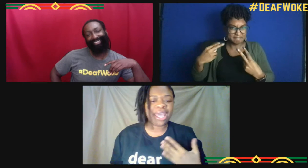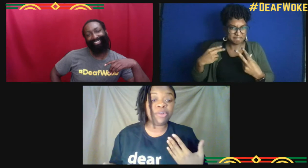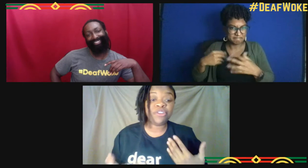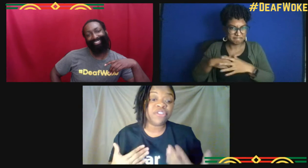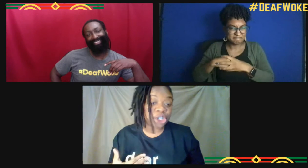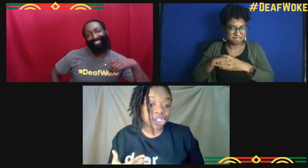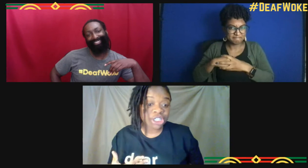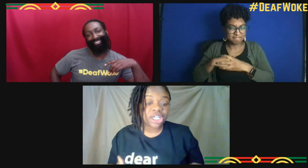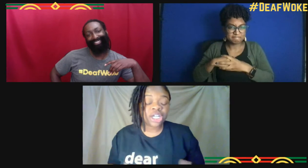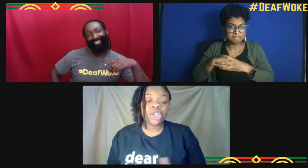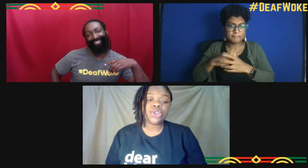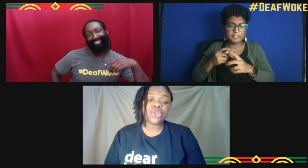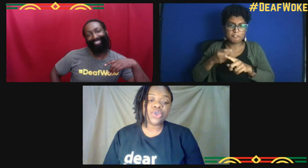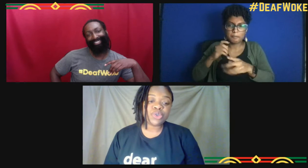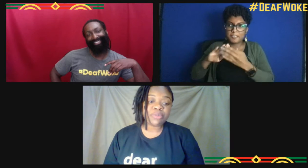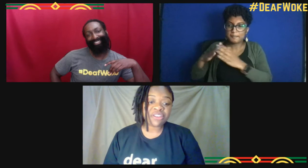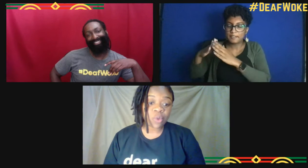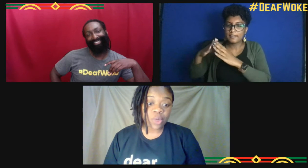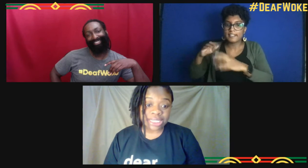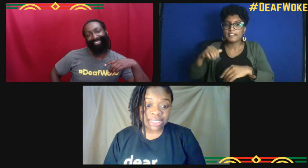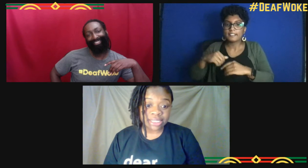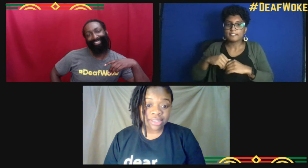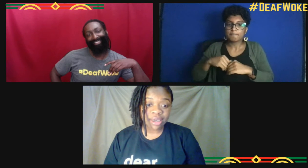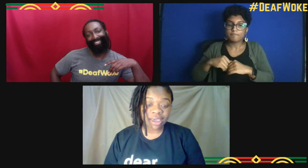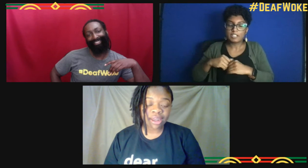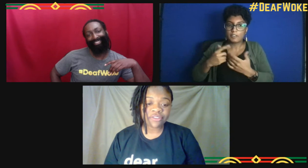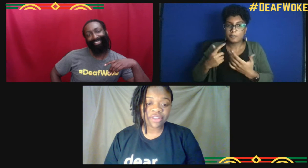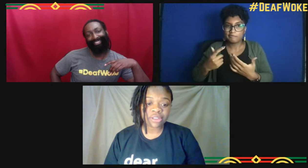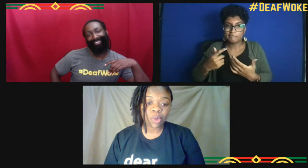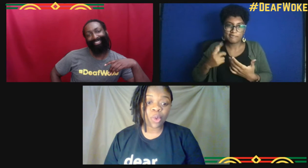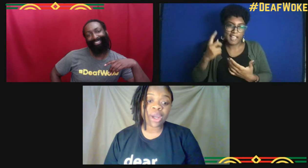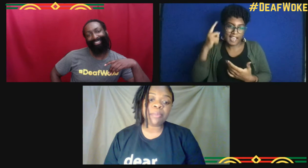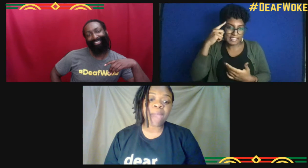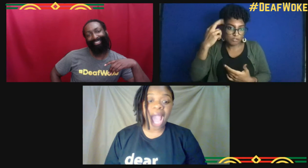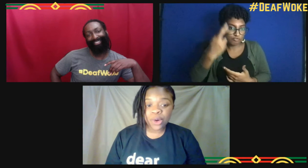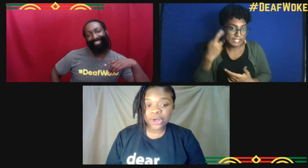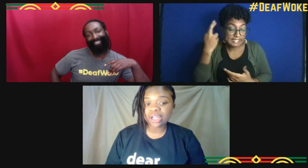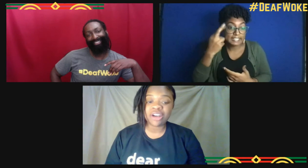that I prefer to use my voice and I feel more empowered